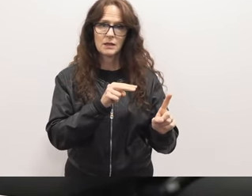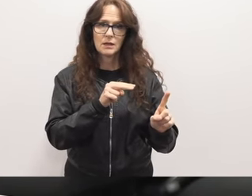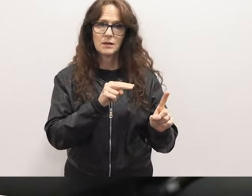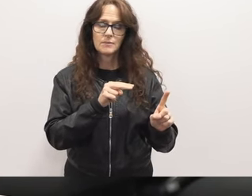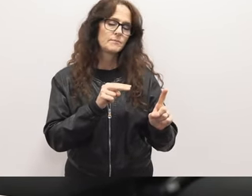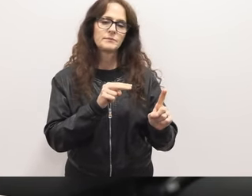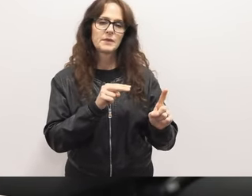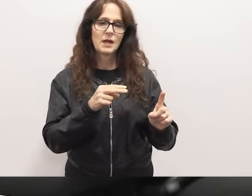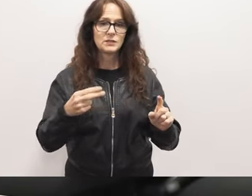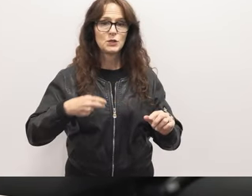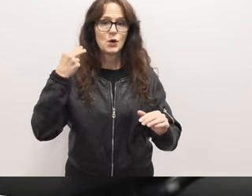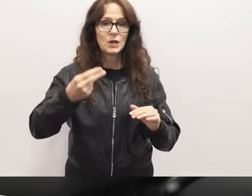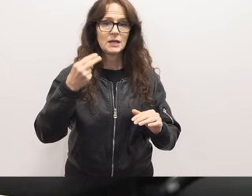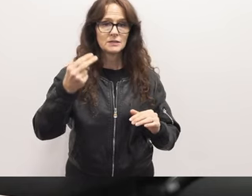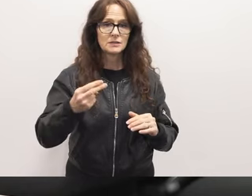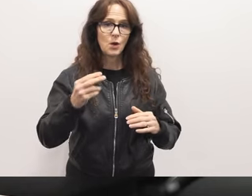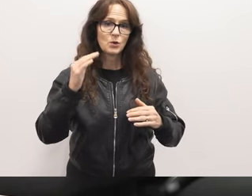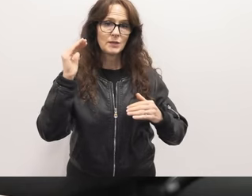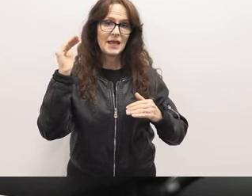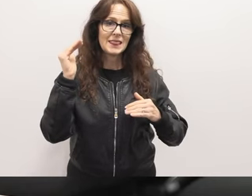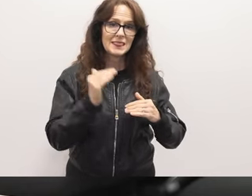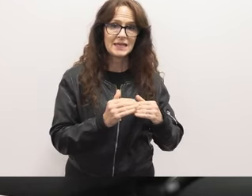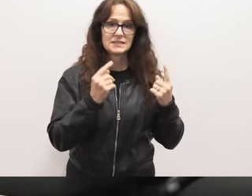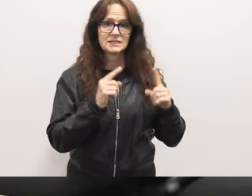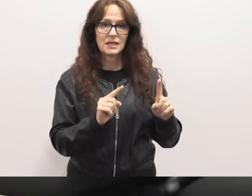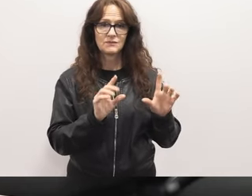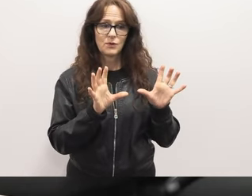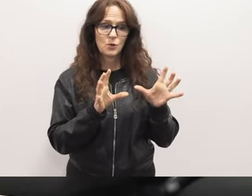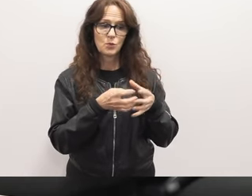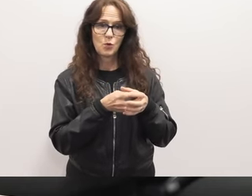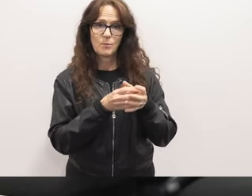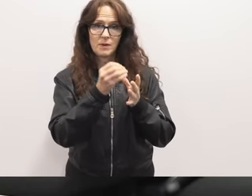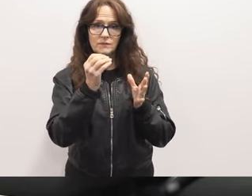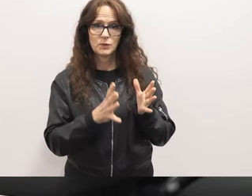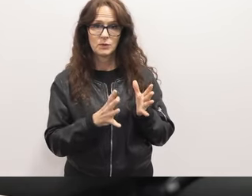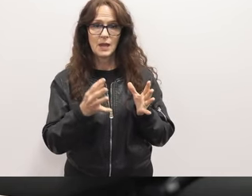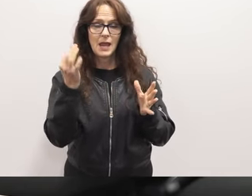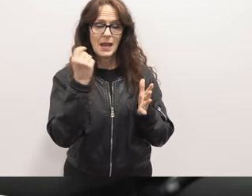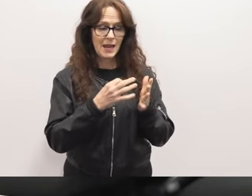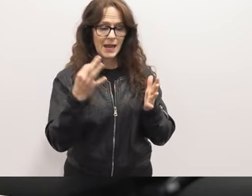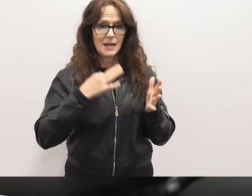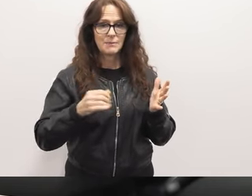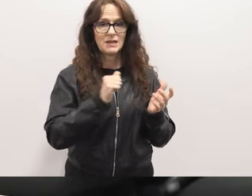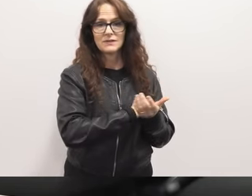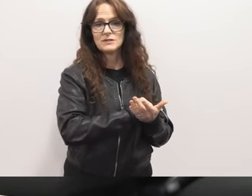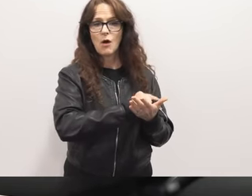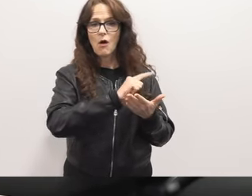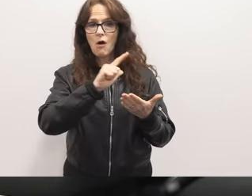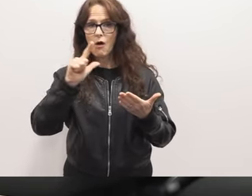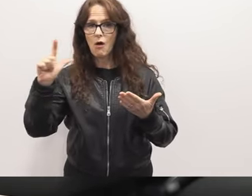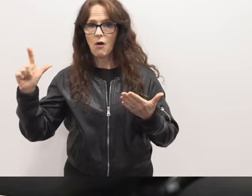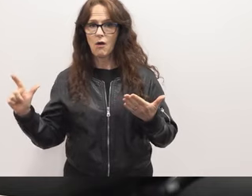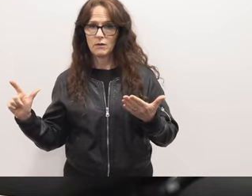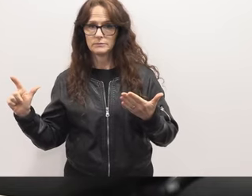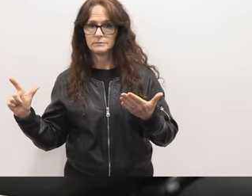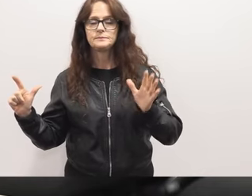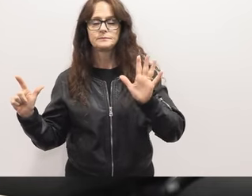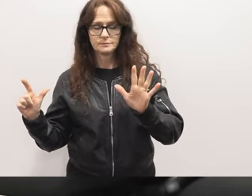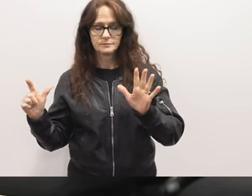on your least historically least successful group of students, it benefits all students. And so I appreciate what you're saying.